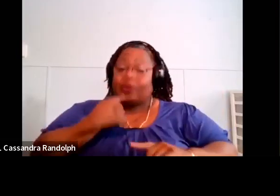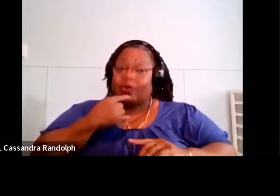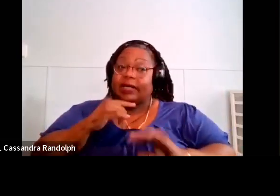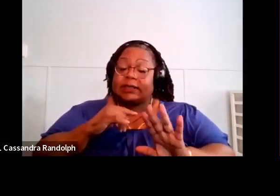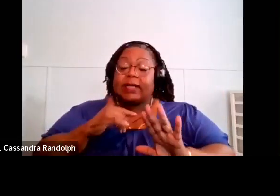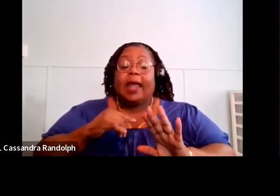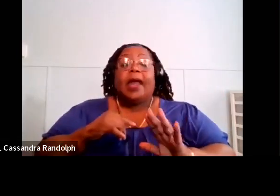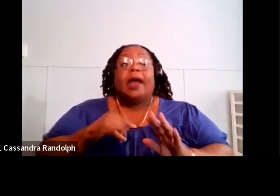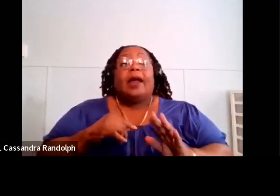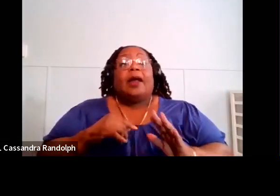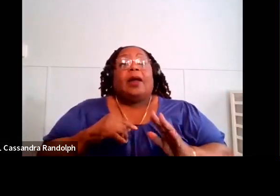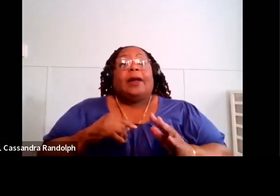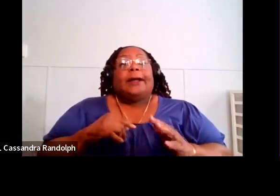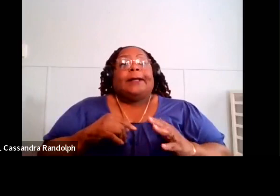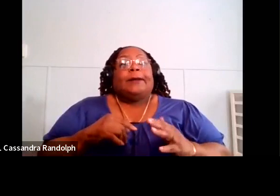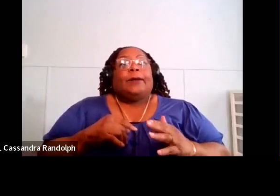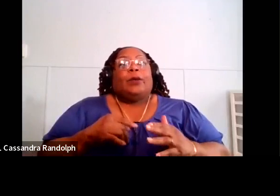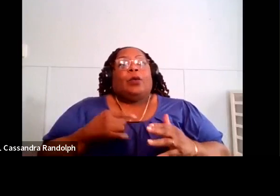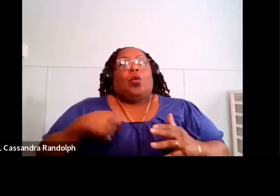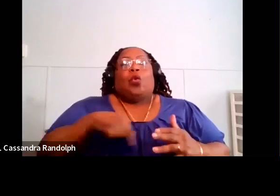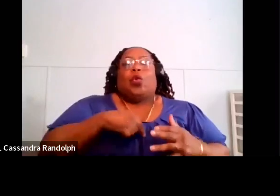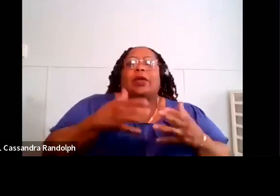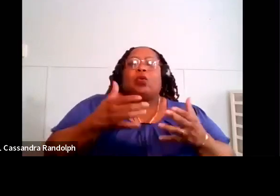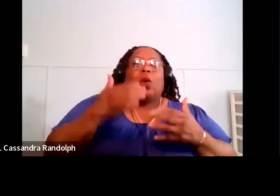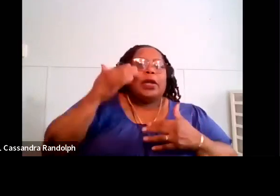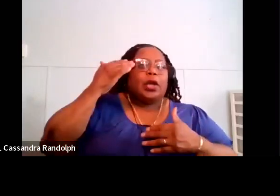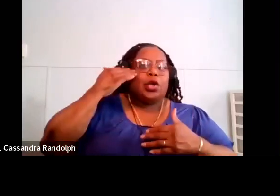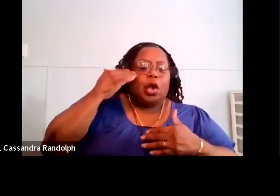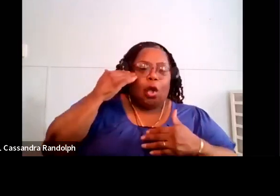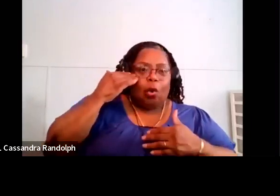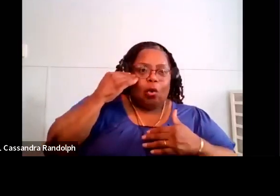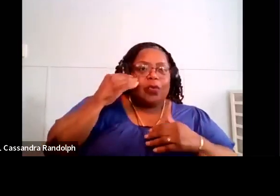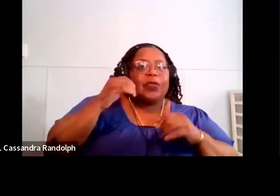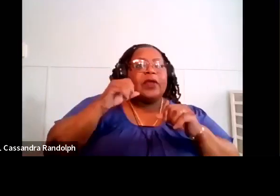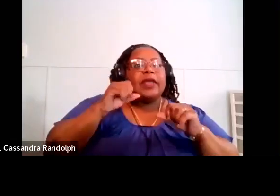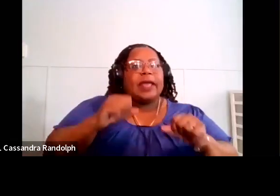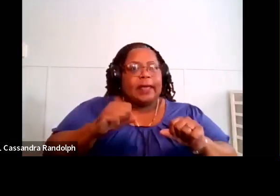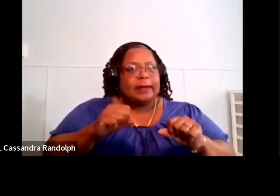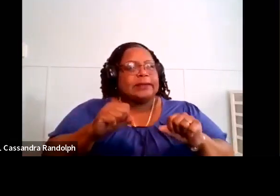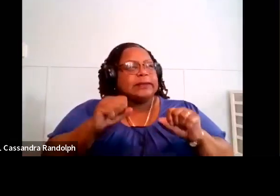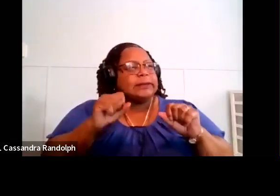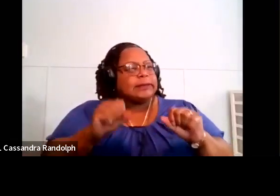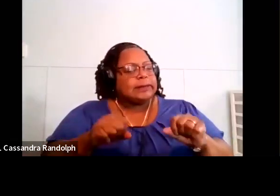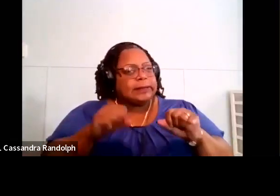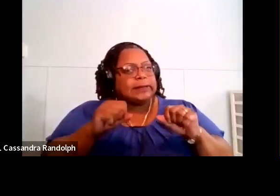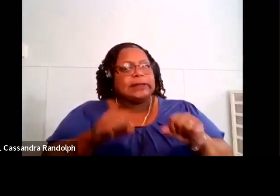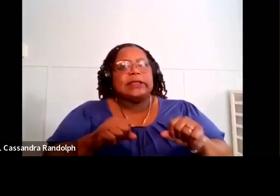human relations commission and I'm not can I drop tears